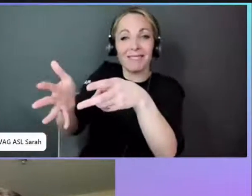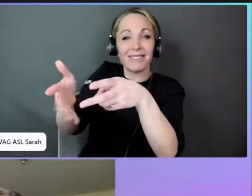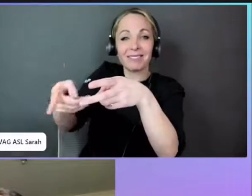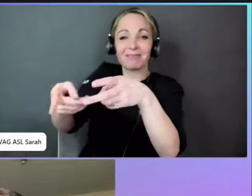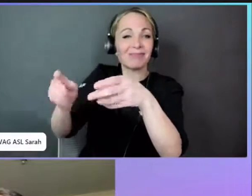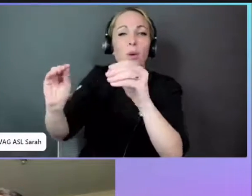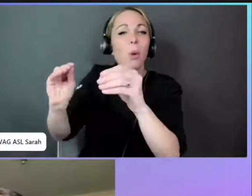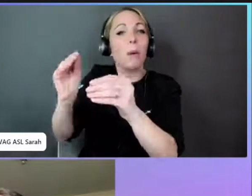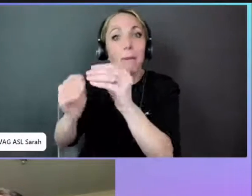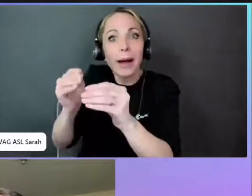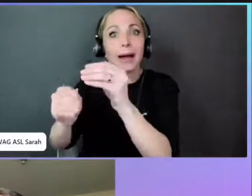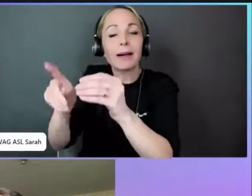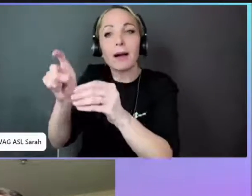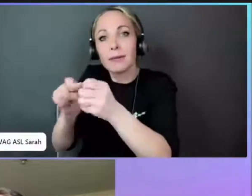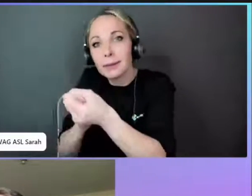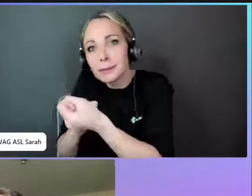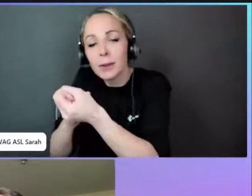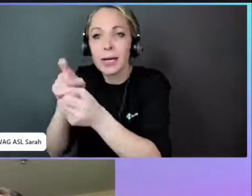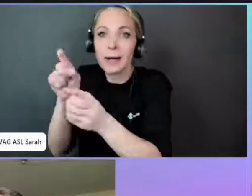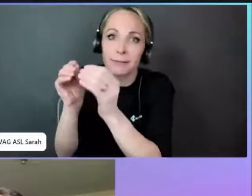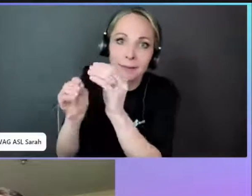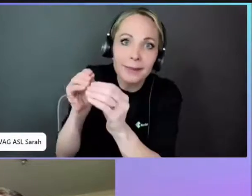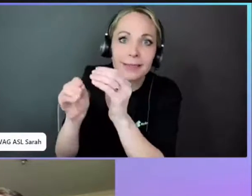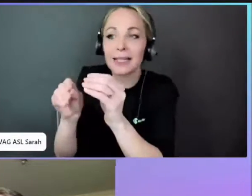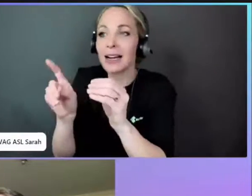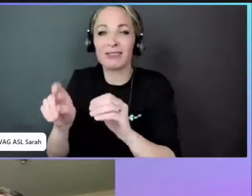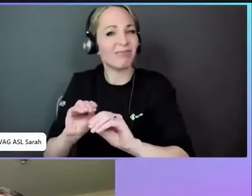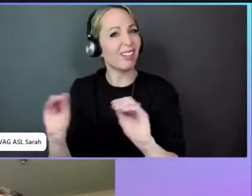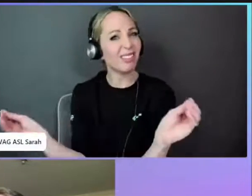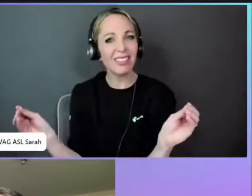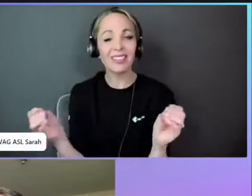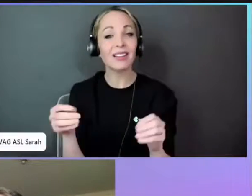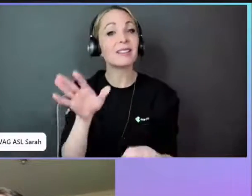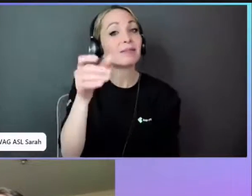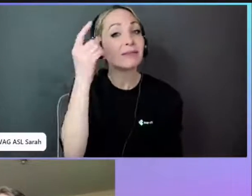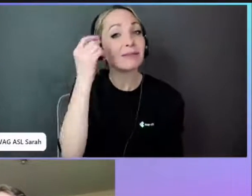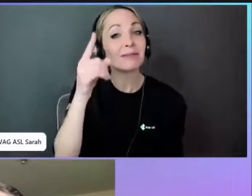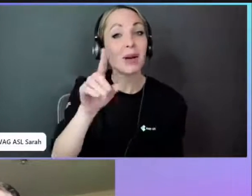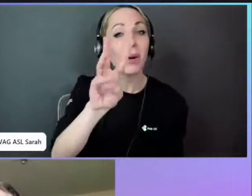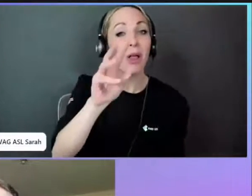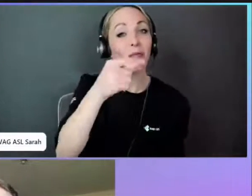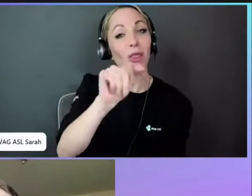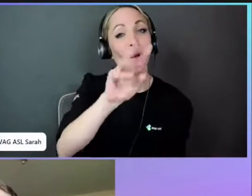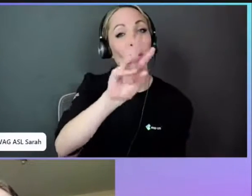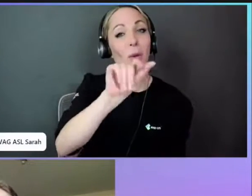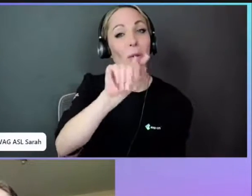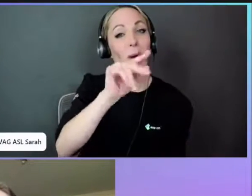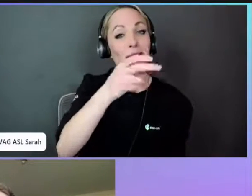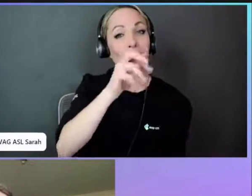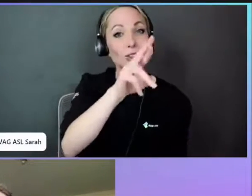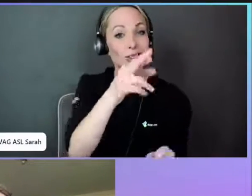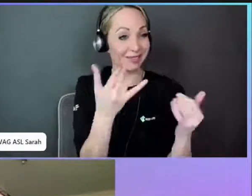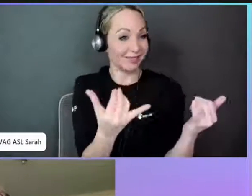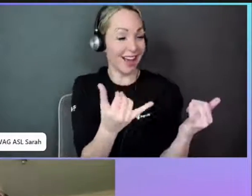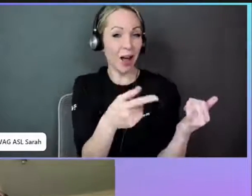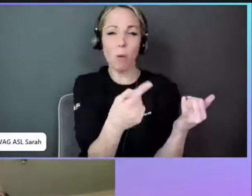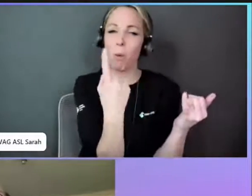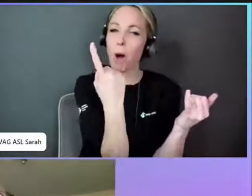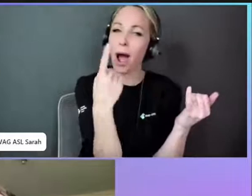Also right now, the Watcher API is the only way to get data into axe Developer Hub. So if you like what you see in axe Developer Hub,